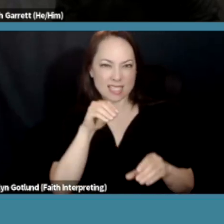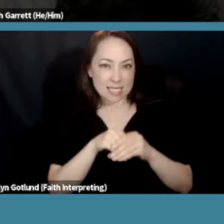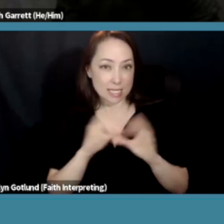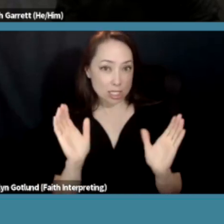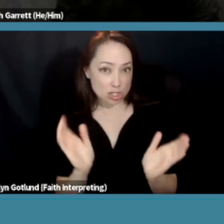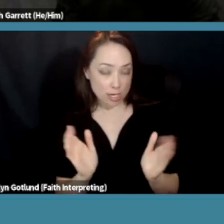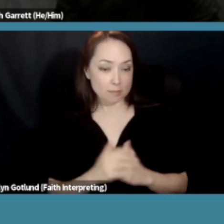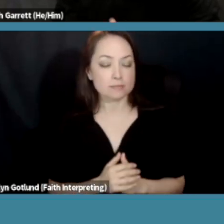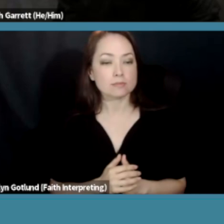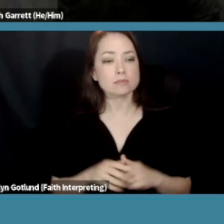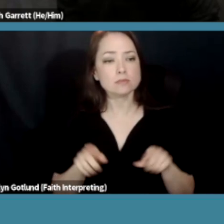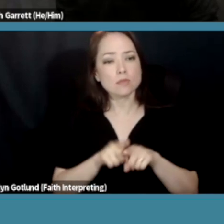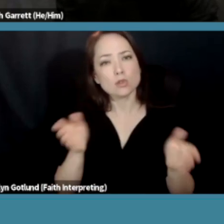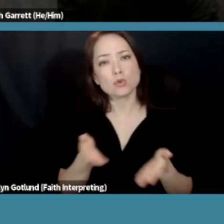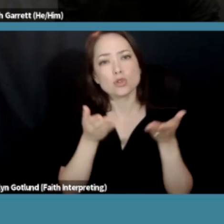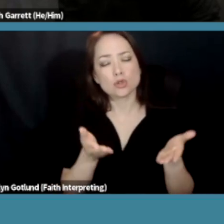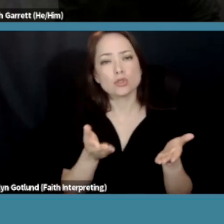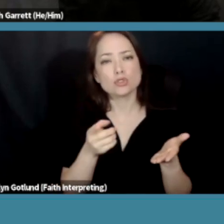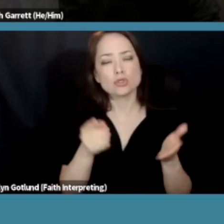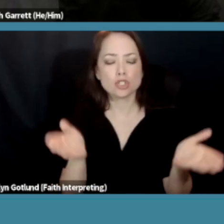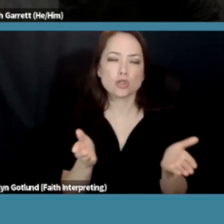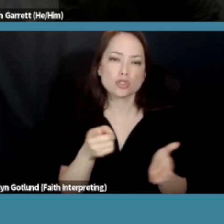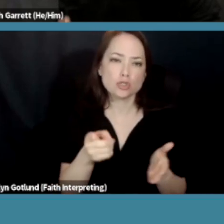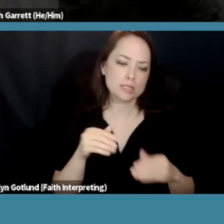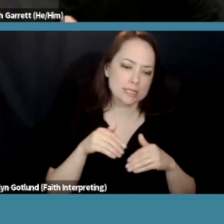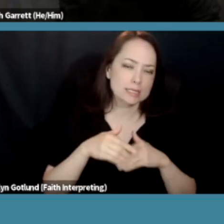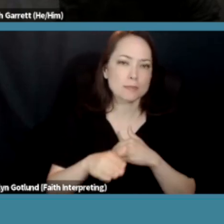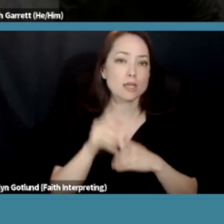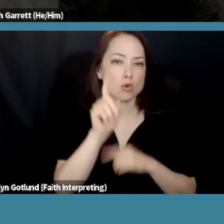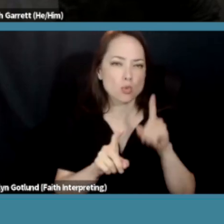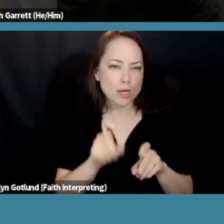We do also encourage you to submit any questions for our presenters using the Q&A feature.